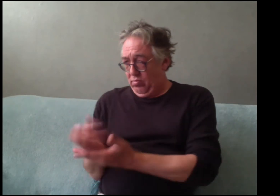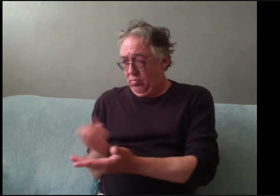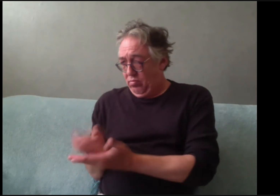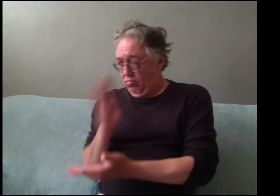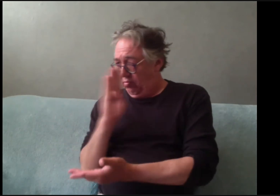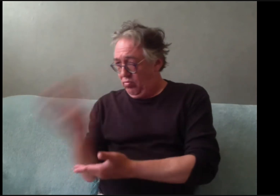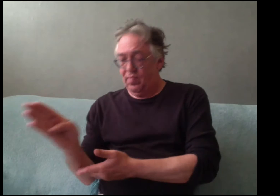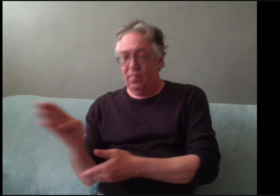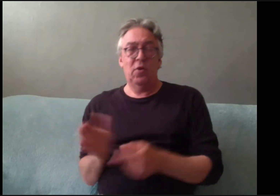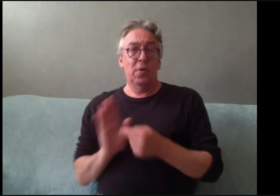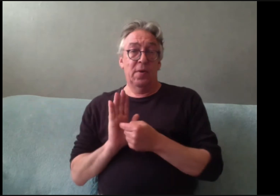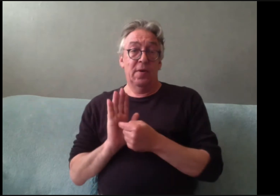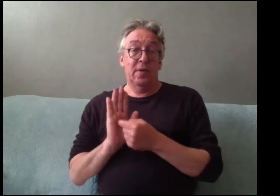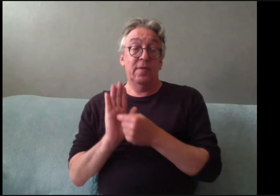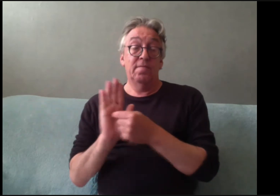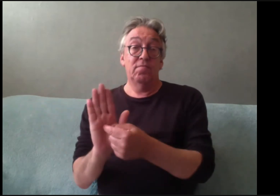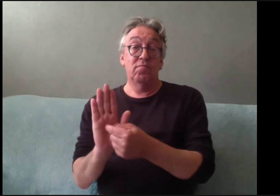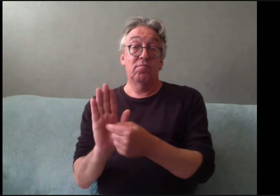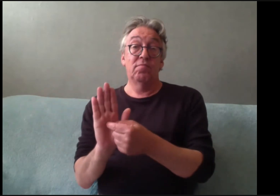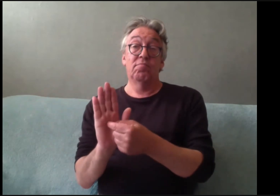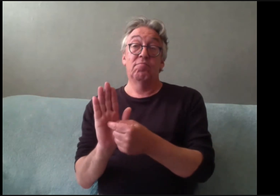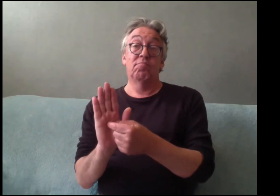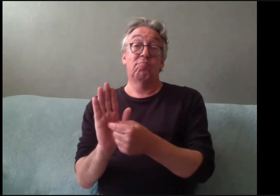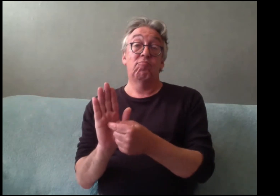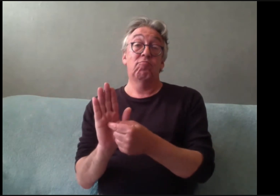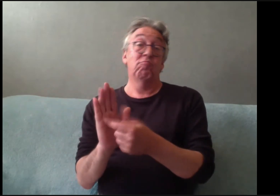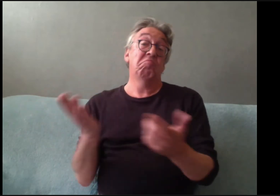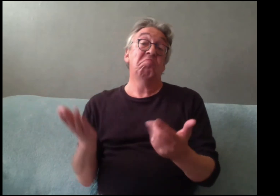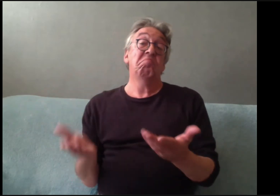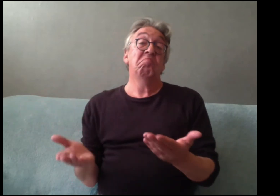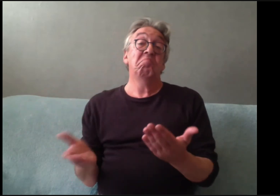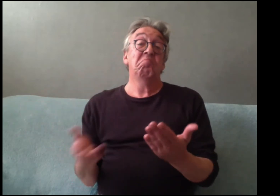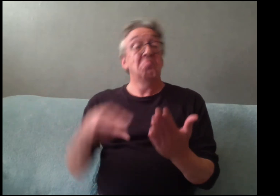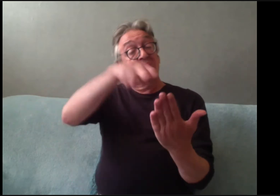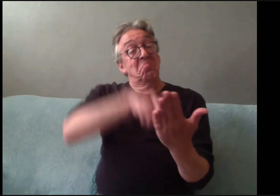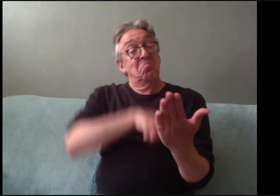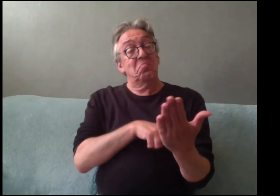and communication tools has been put in place to maintain regular contact